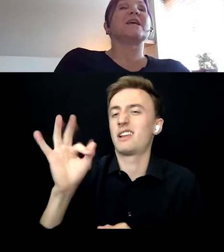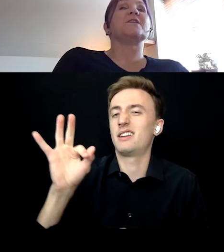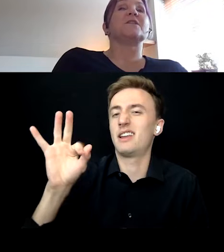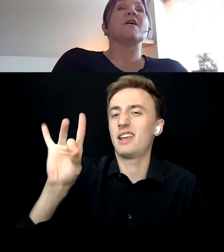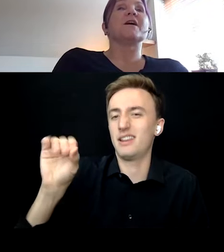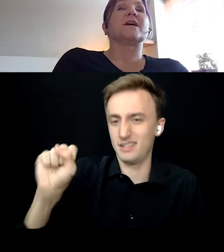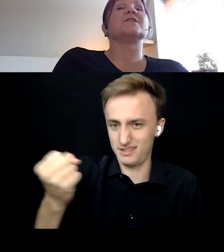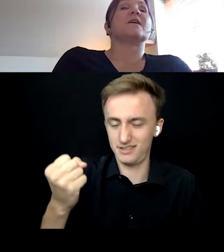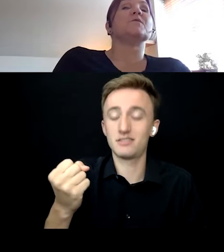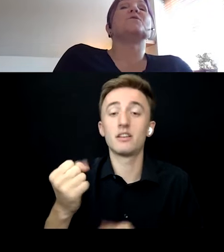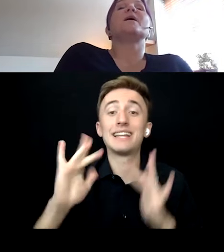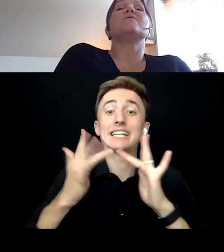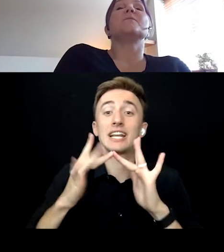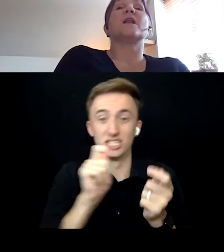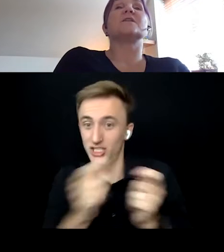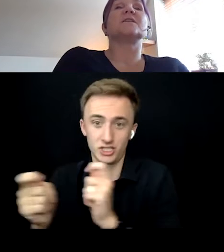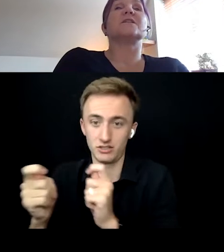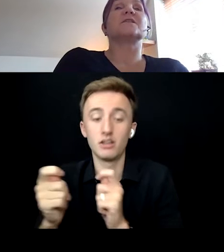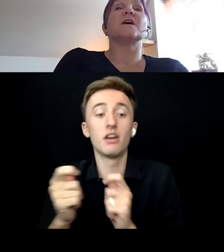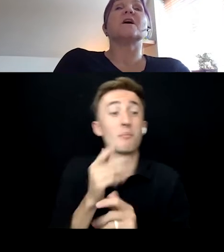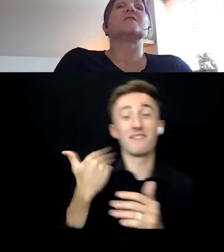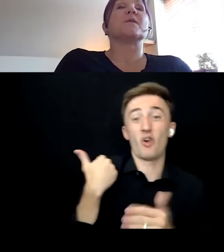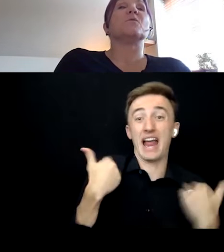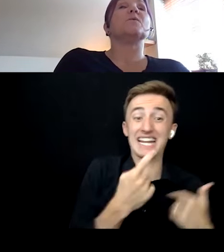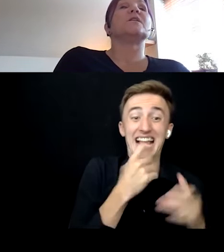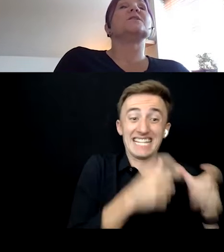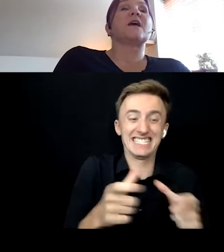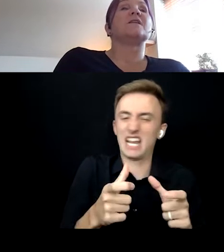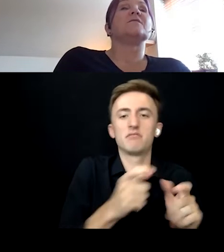to voice the clock and it changed a little bit again in the 1980s when digitization change the architecture and they moved away from the glass disks do something they would understand and